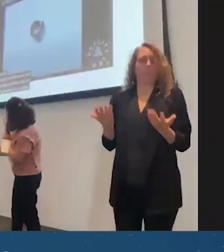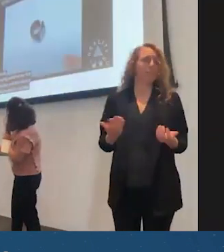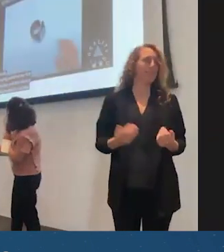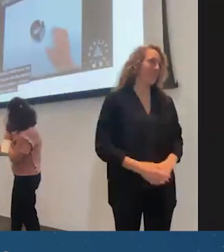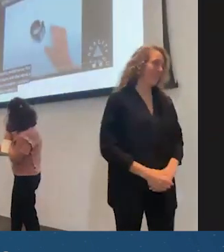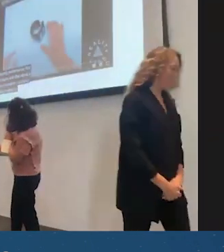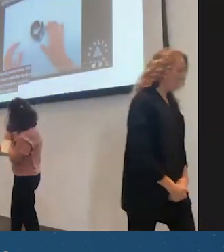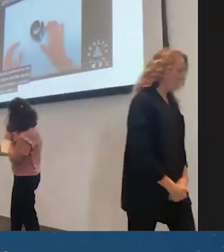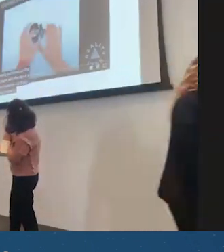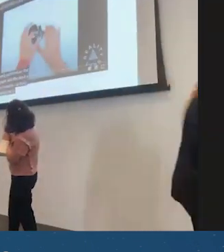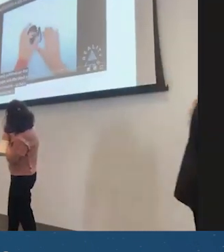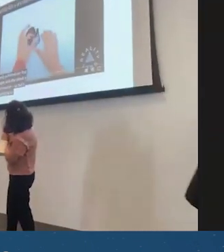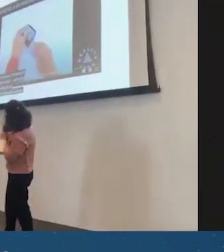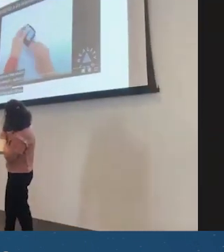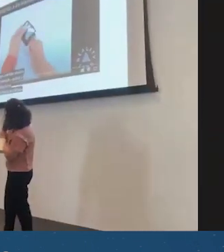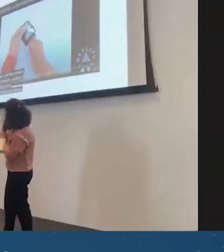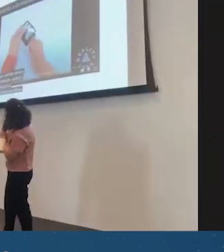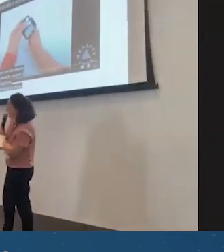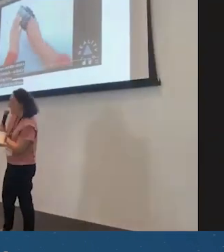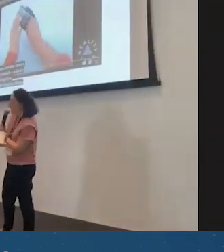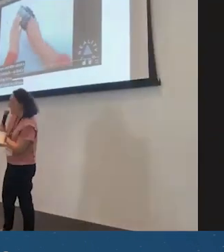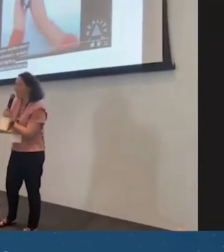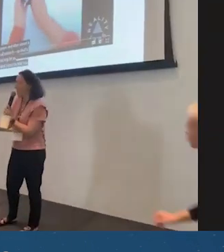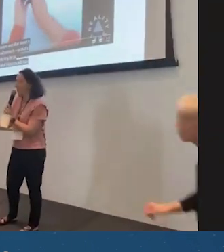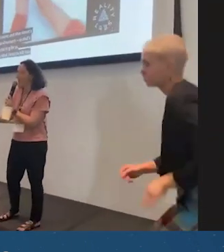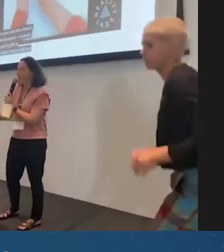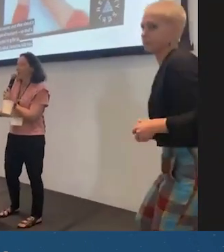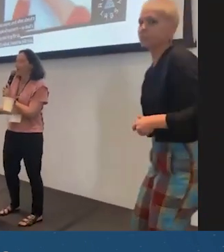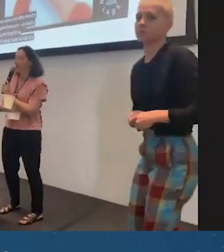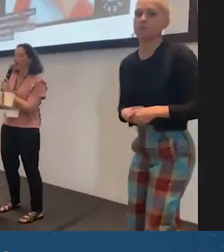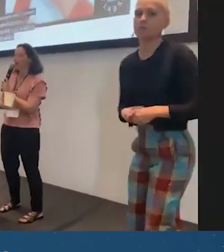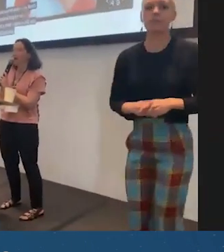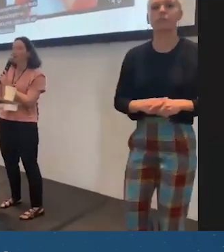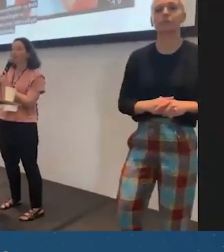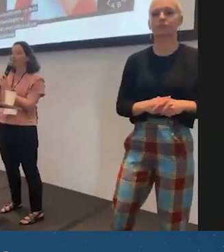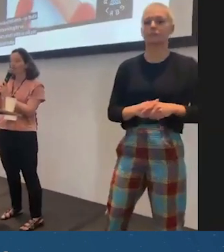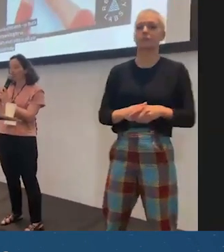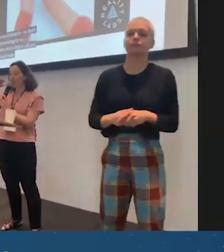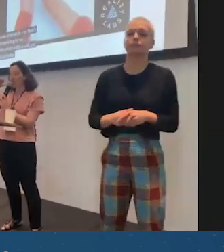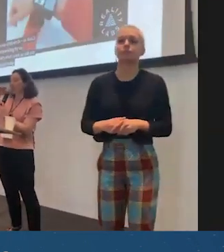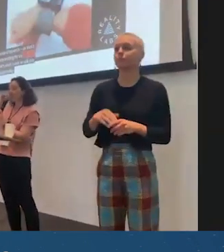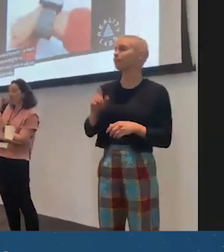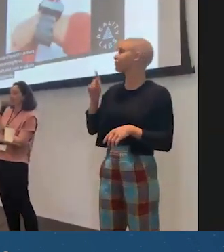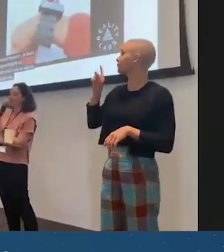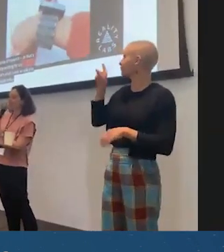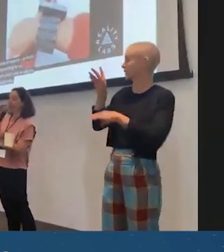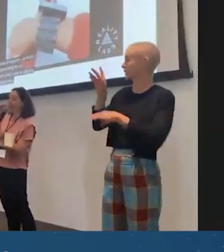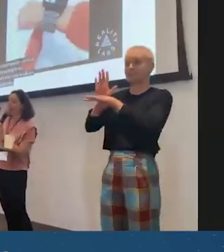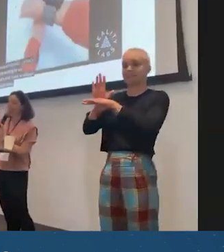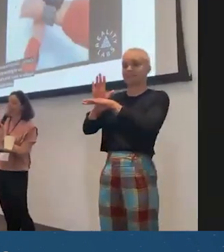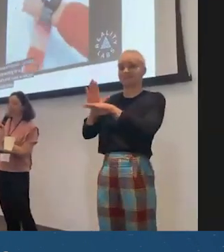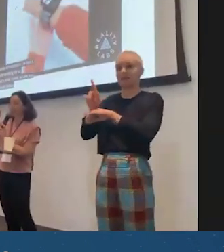So this video is linked from that publication,